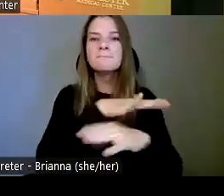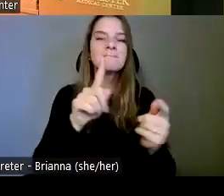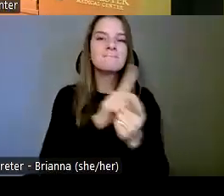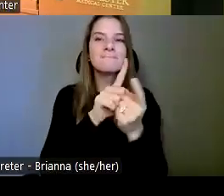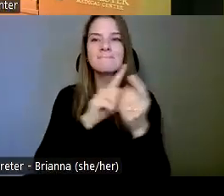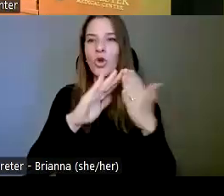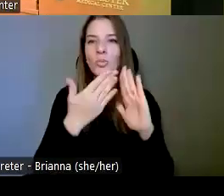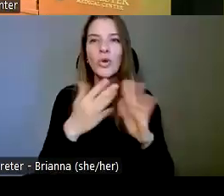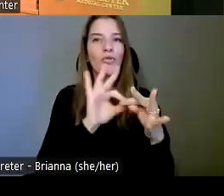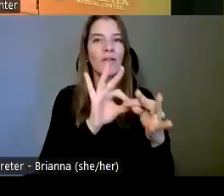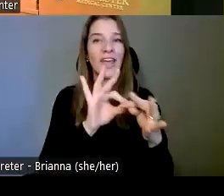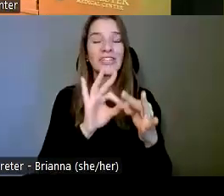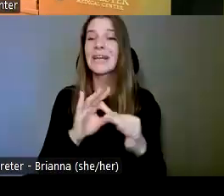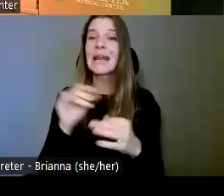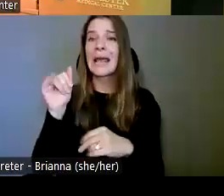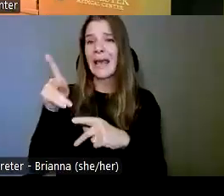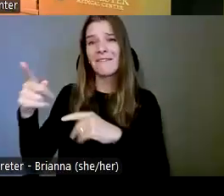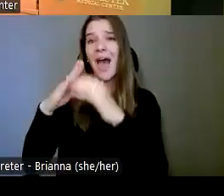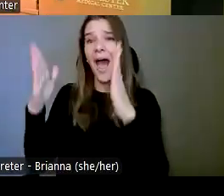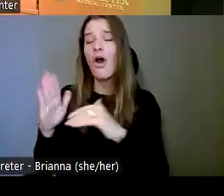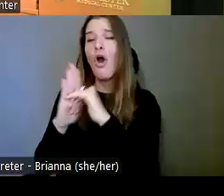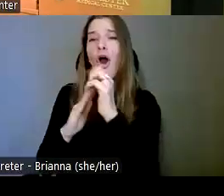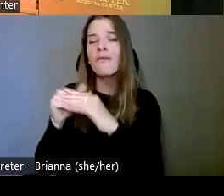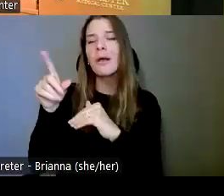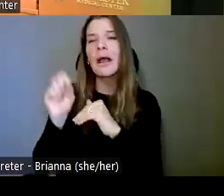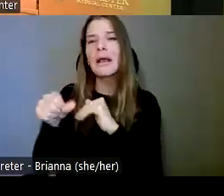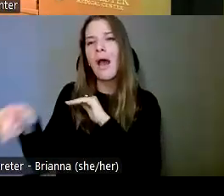if we made it comfortable and people could kind of just retreat into their housing. We've since